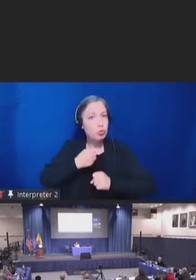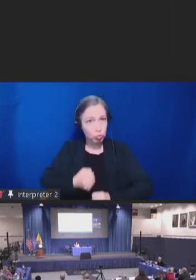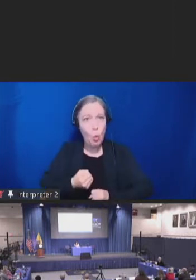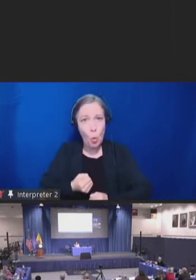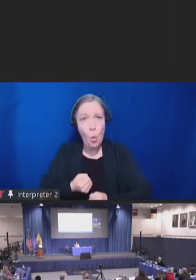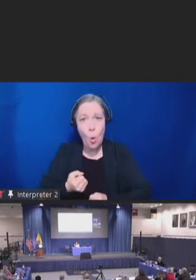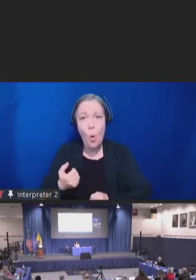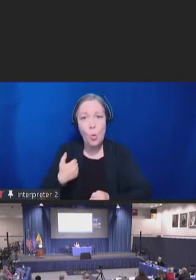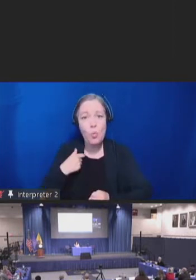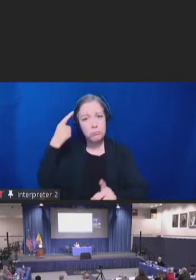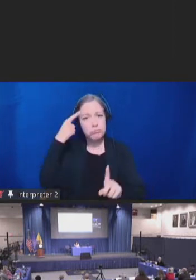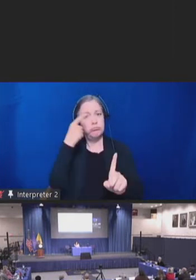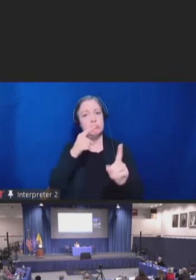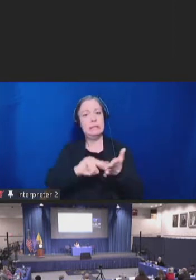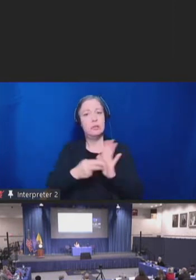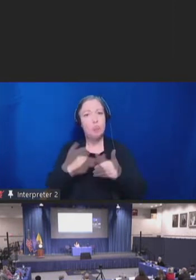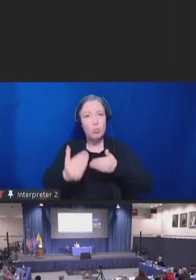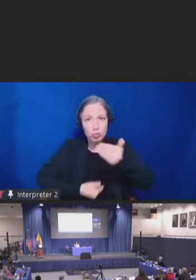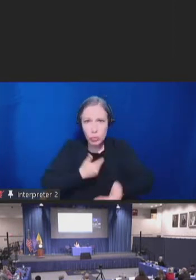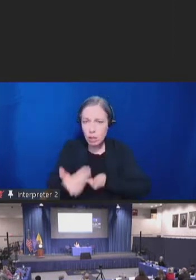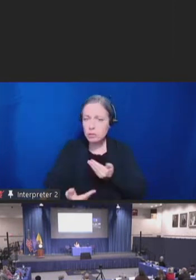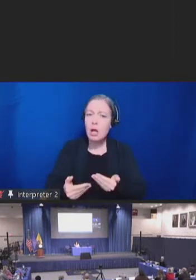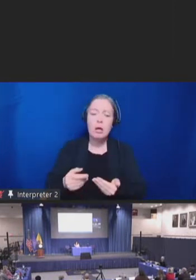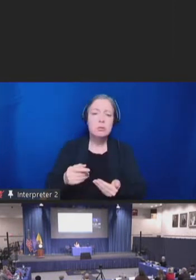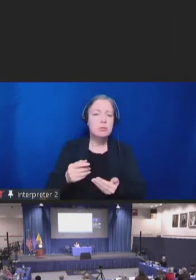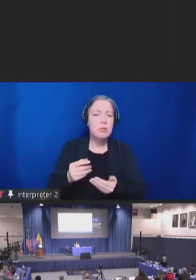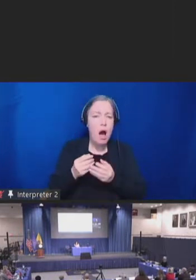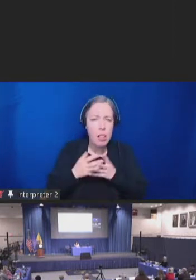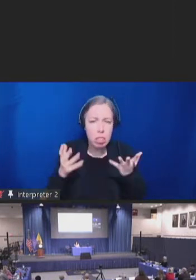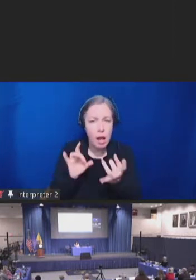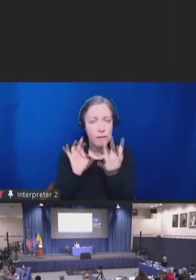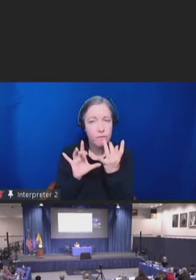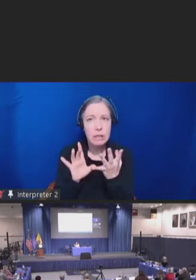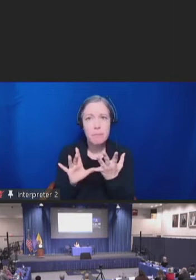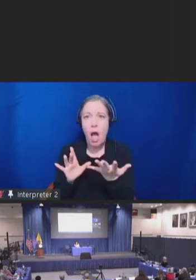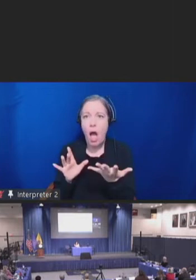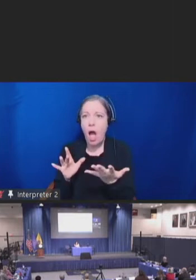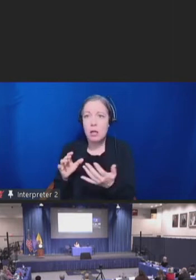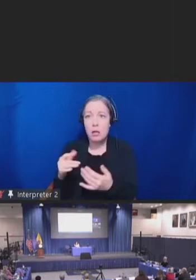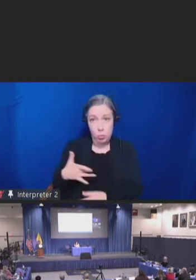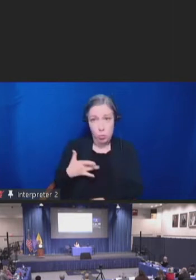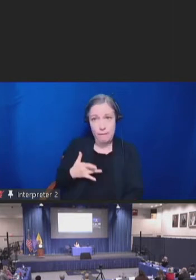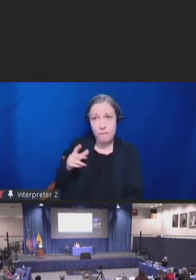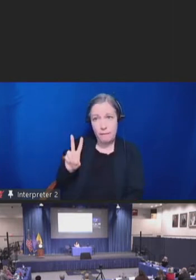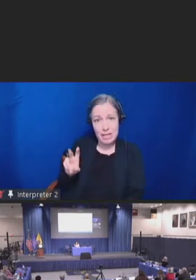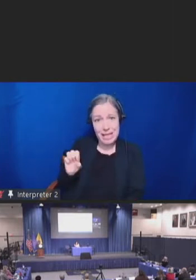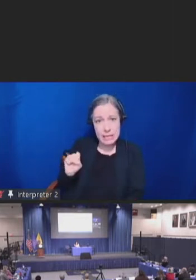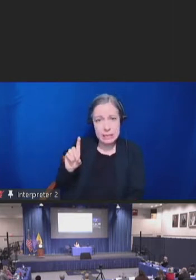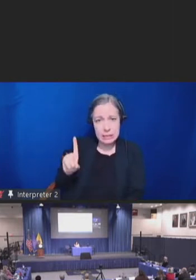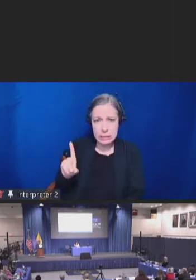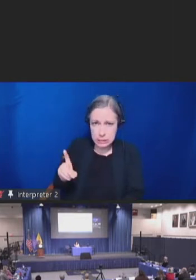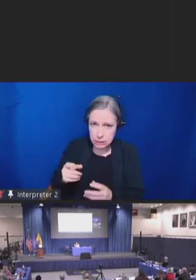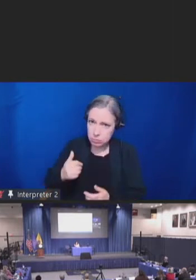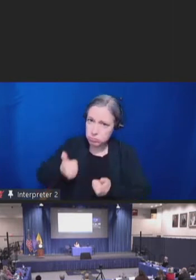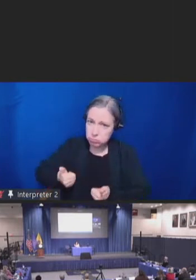We feel like the VSD has high data quality. But a number of important limitations.